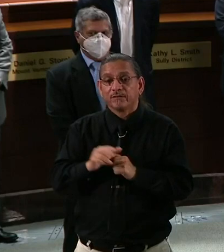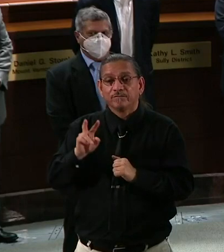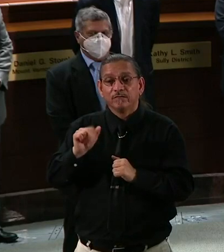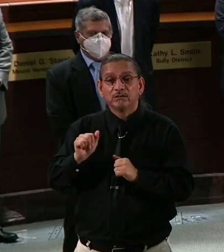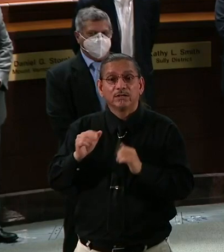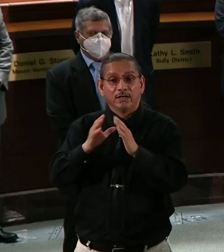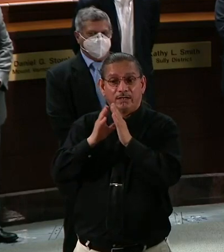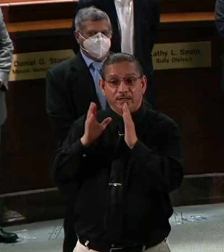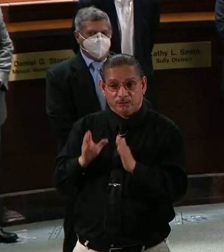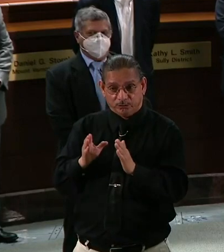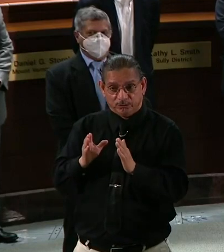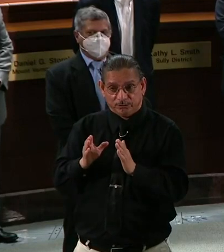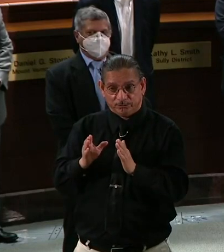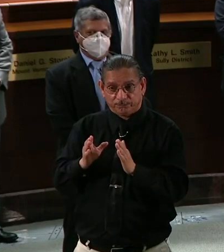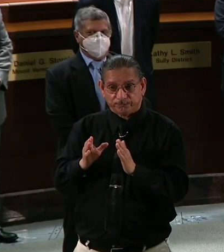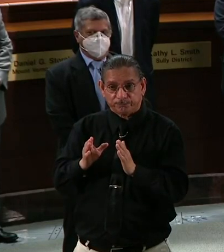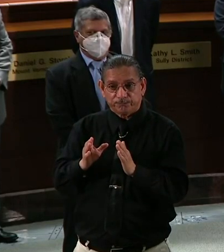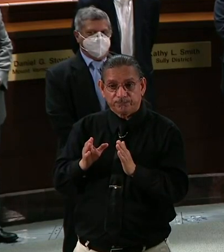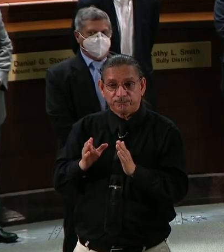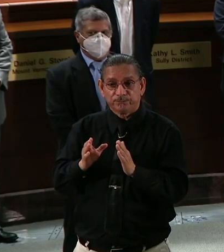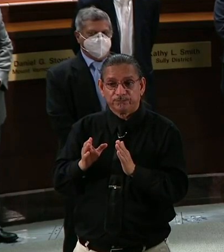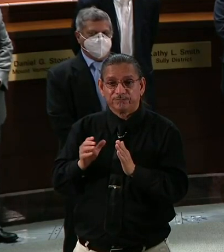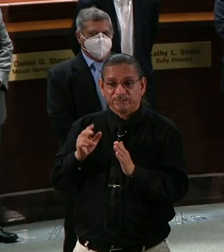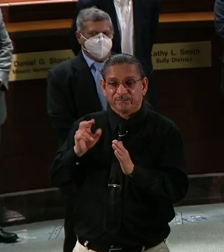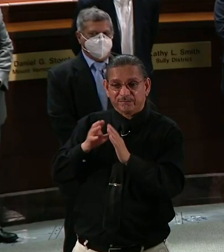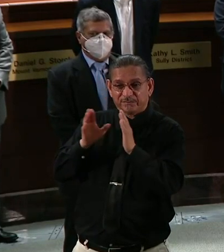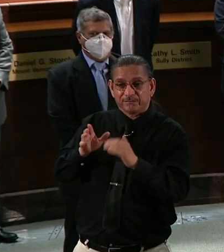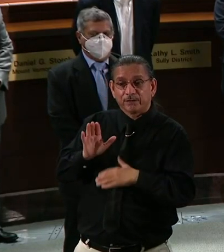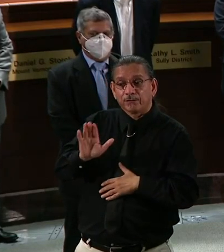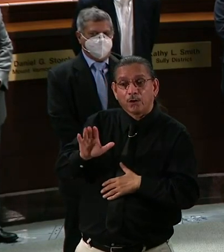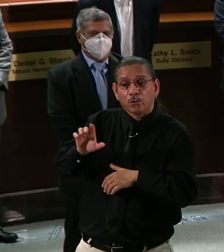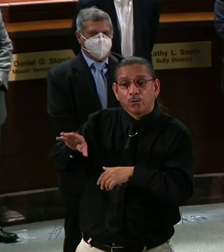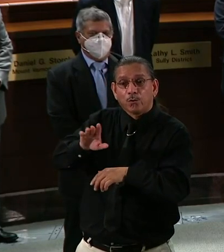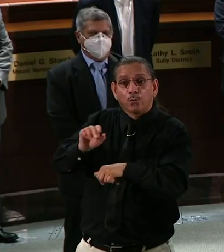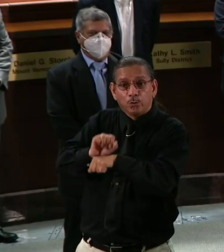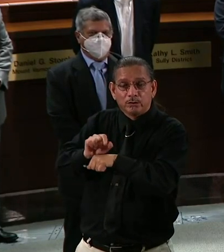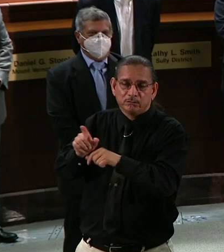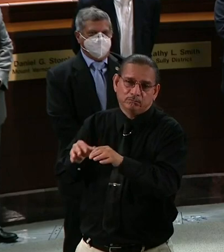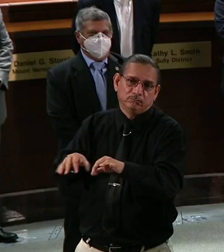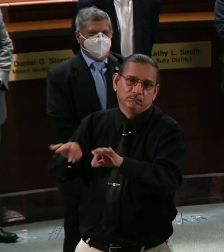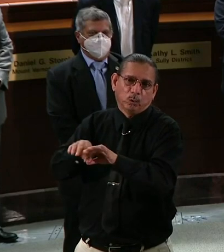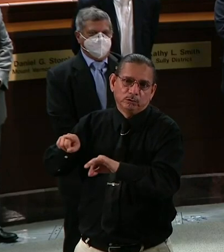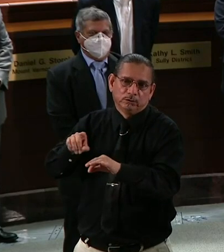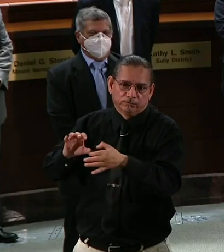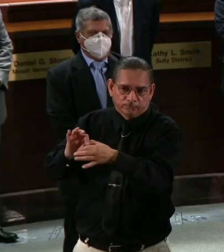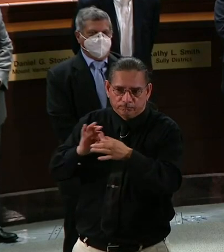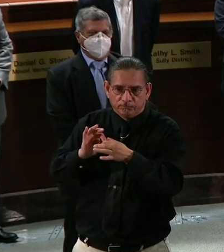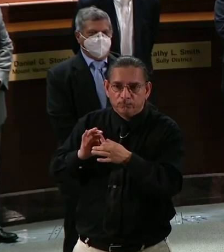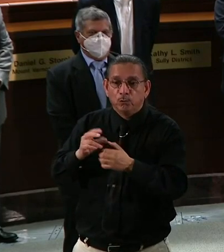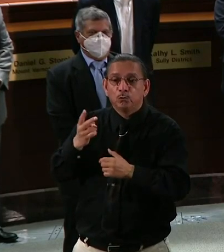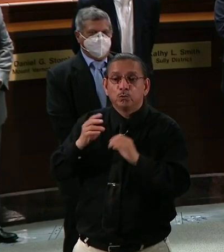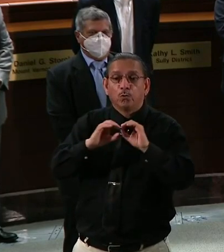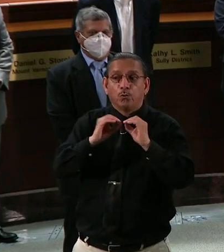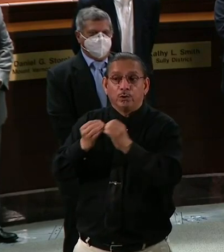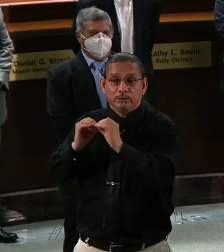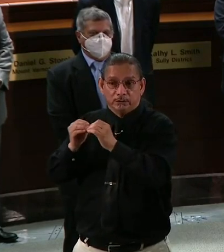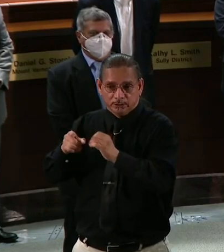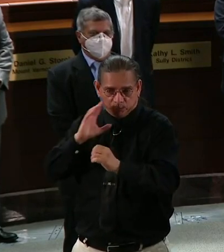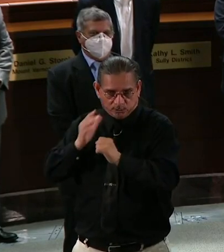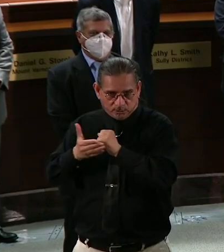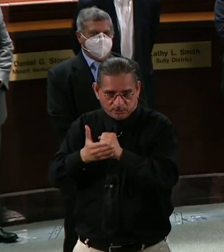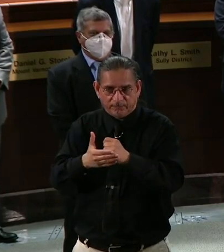FOOD. HISPANIC ECONOMY SO SITE.